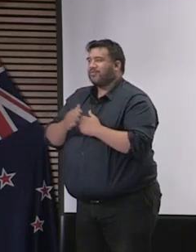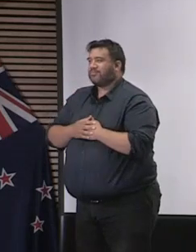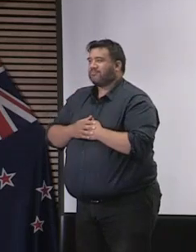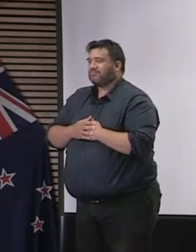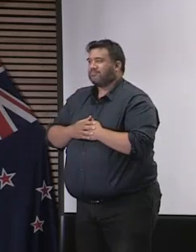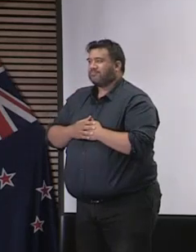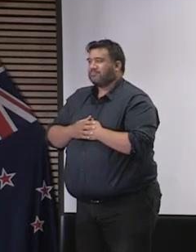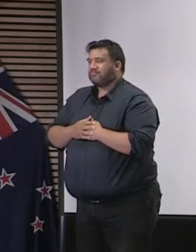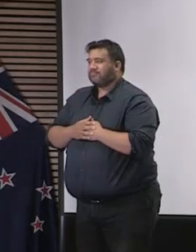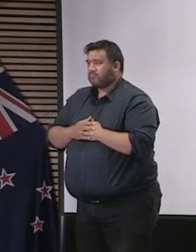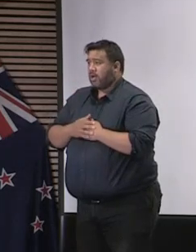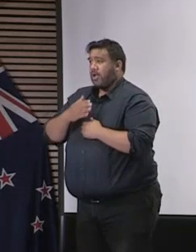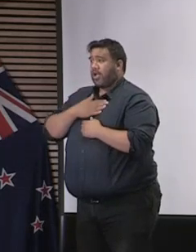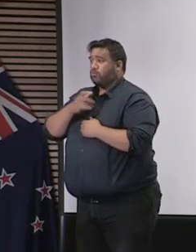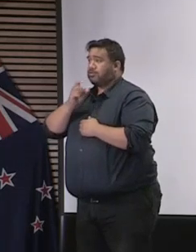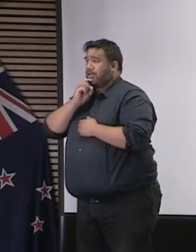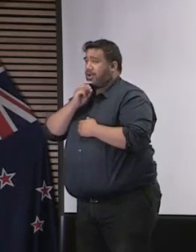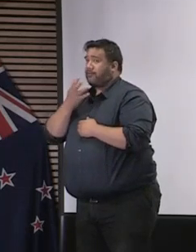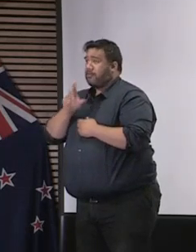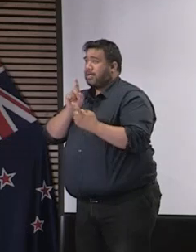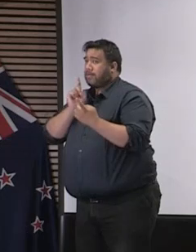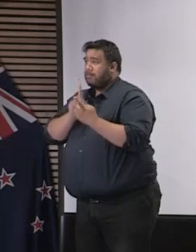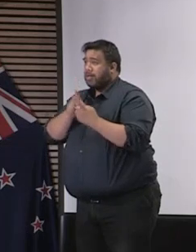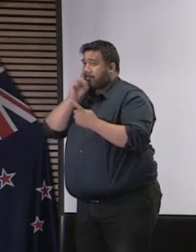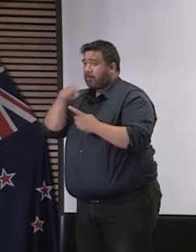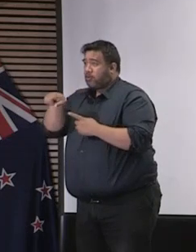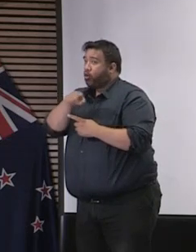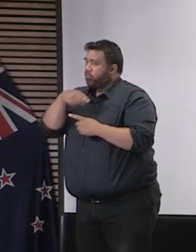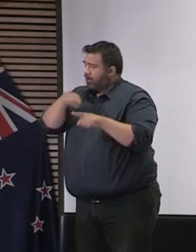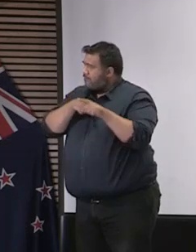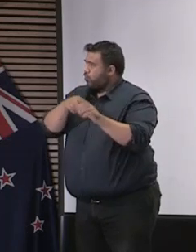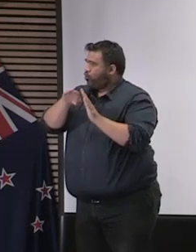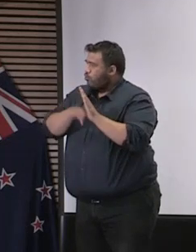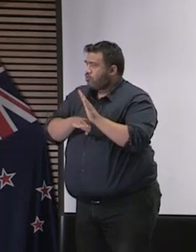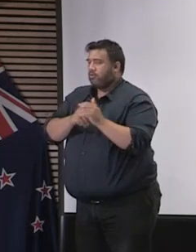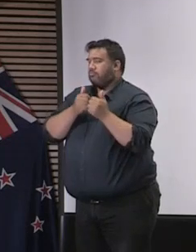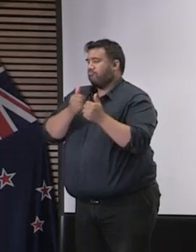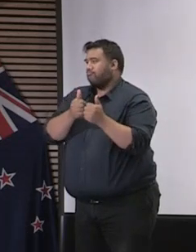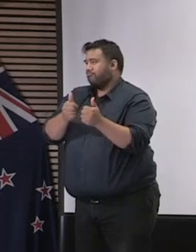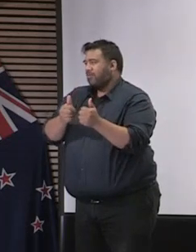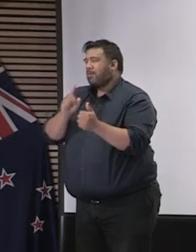restrictions. Our staff have encountered many people who